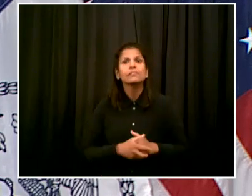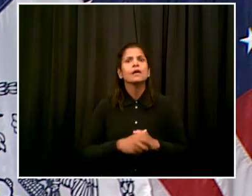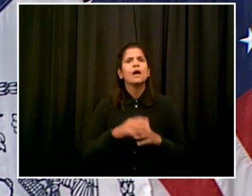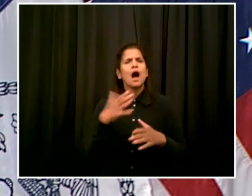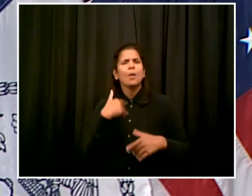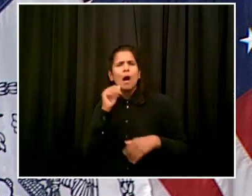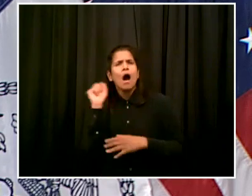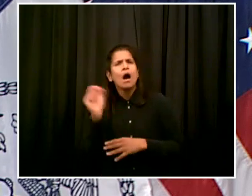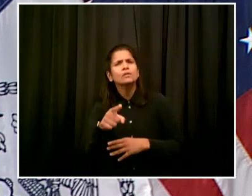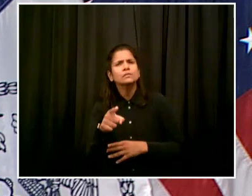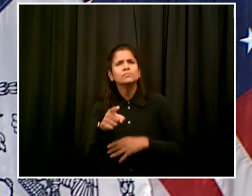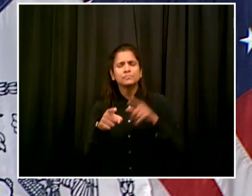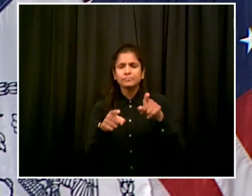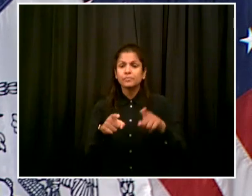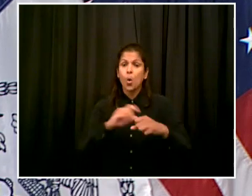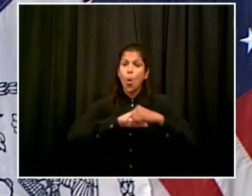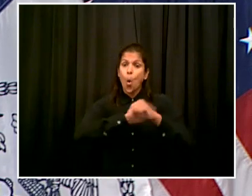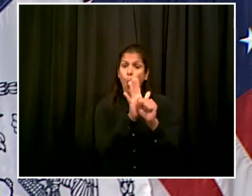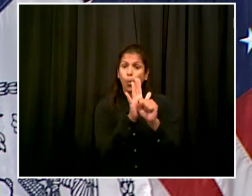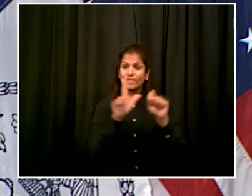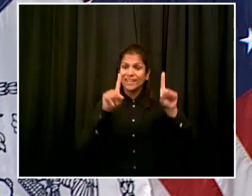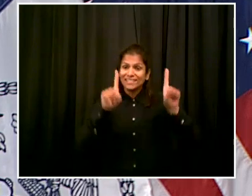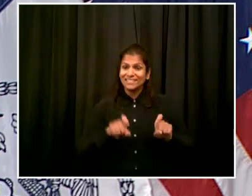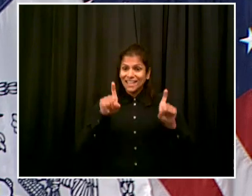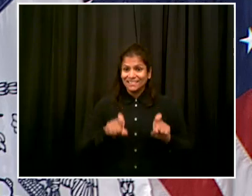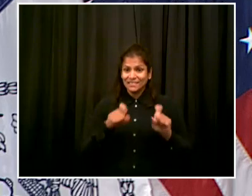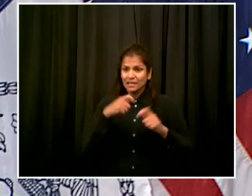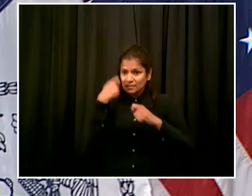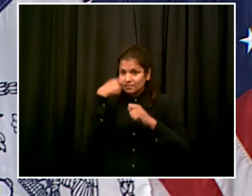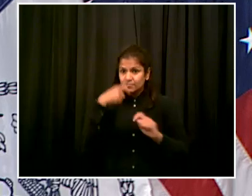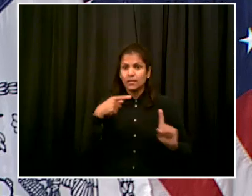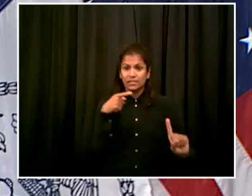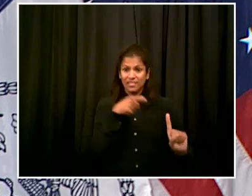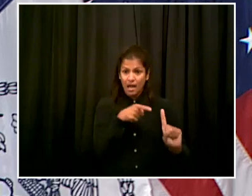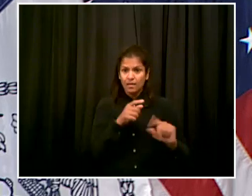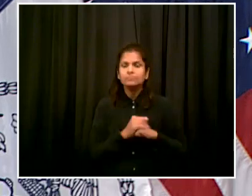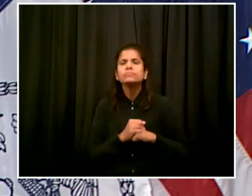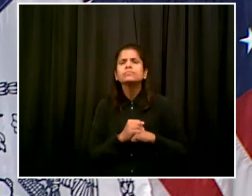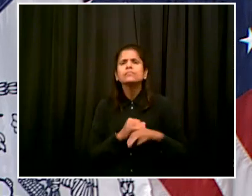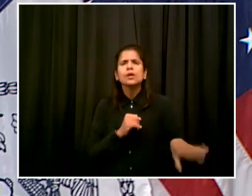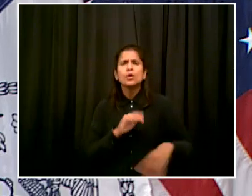TESTING AGAI.N OUY HAD KASED ME TO GO TO A CYIT